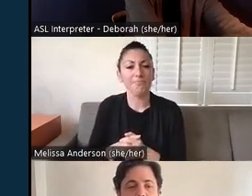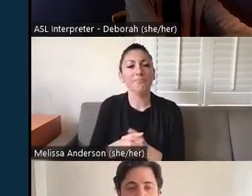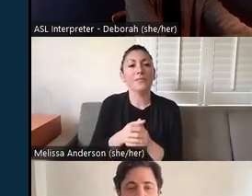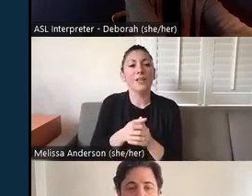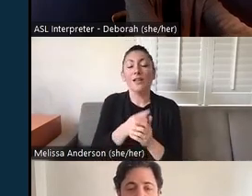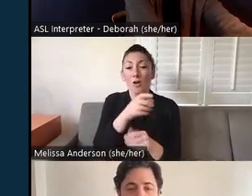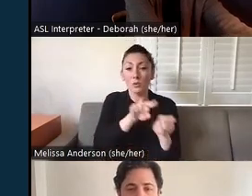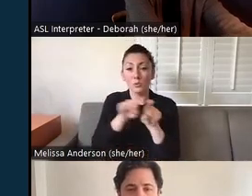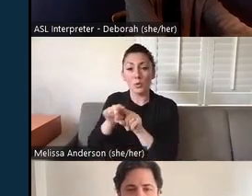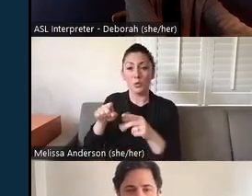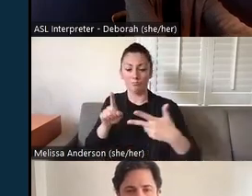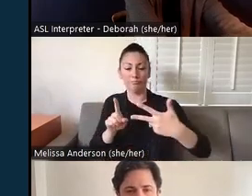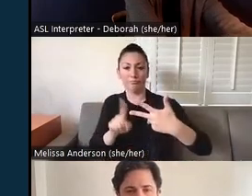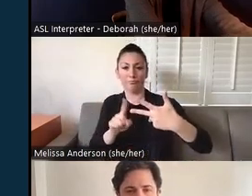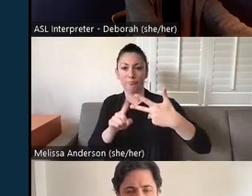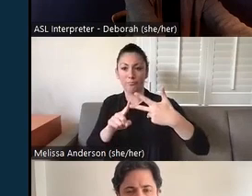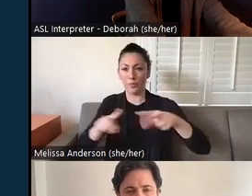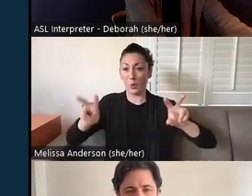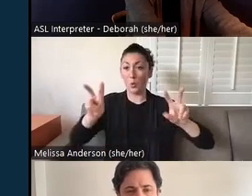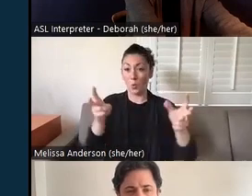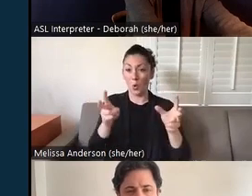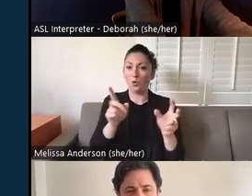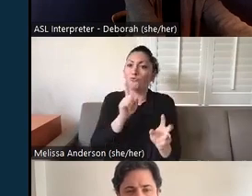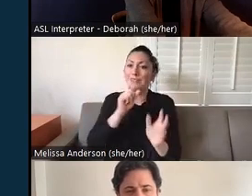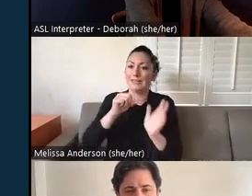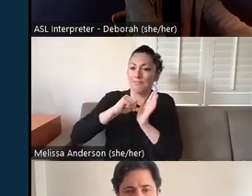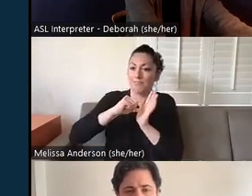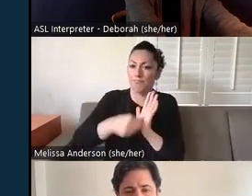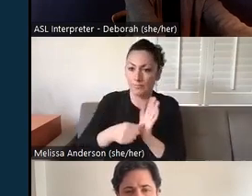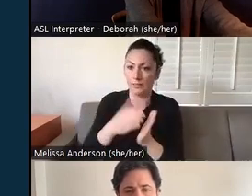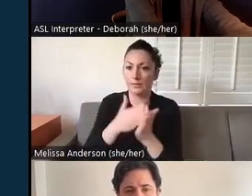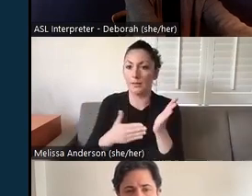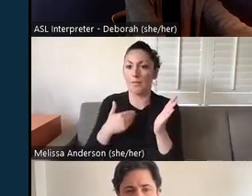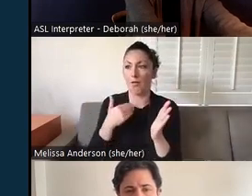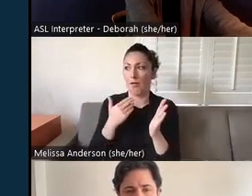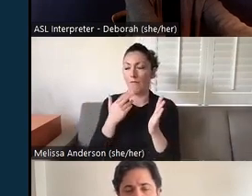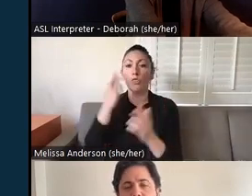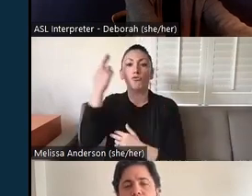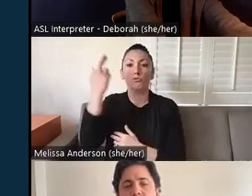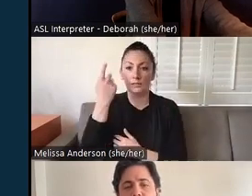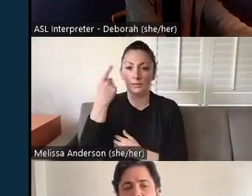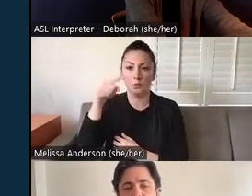of information deficits equal to people who are recent immigrants to the United States.